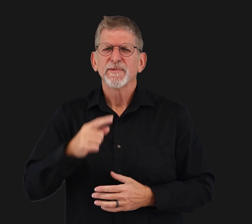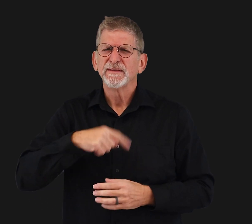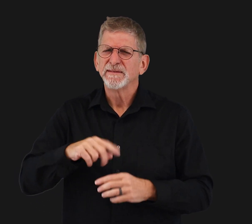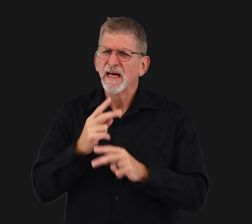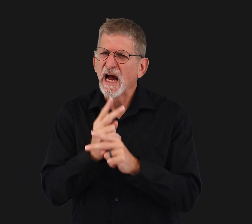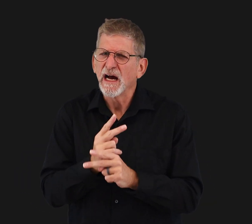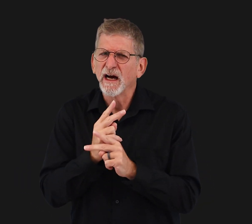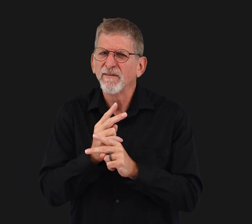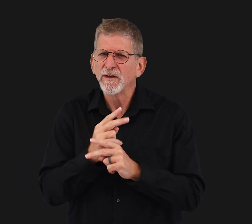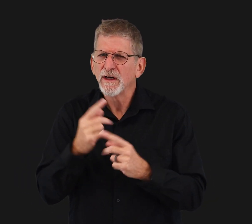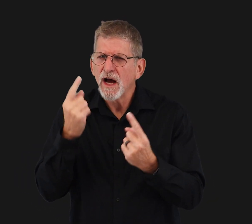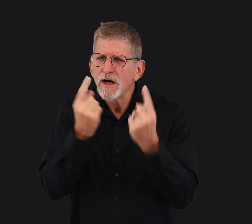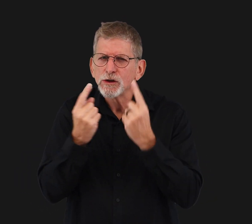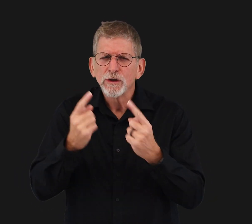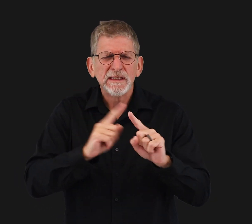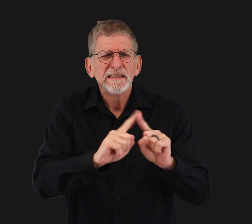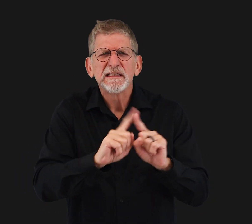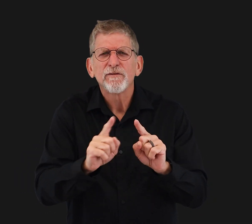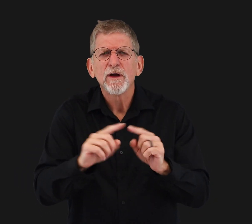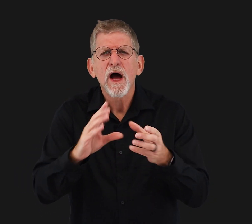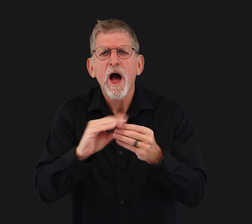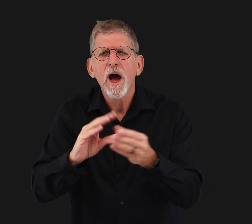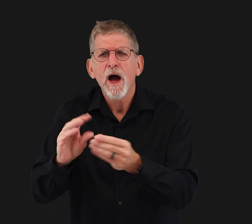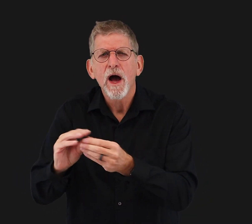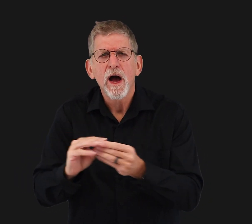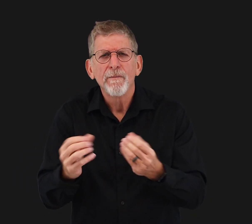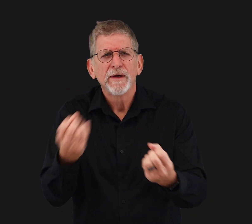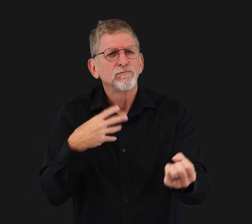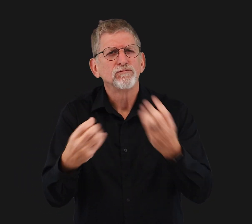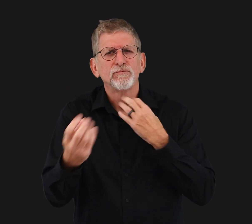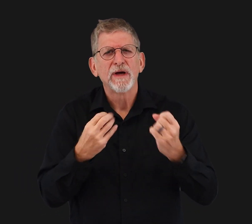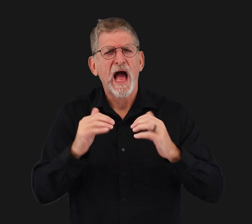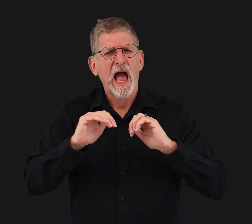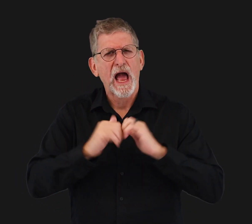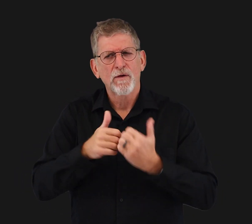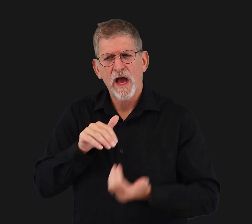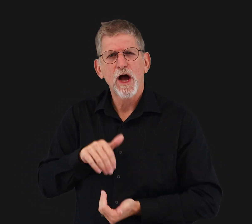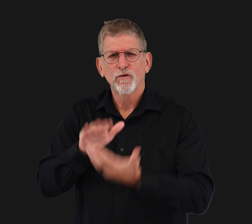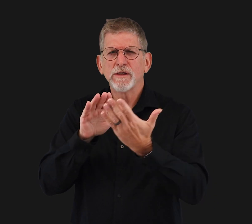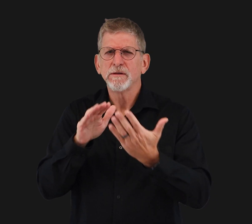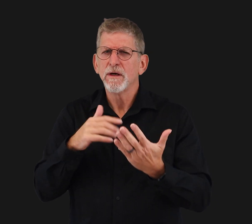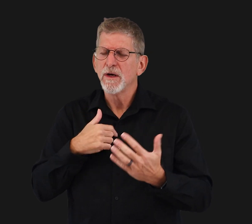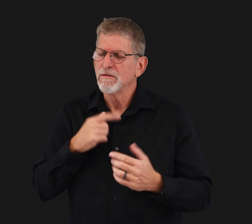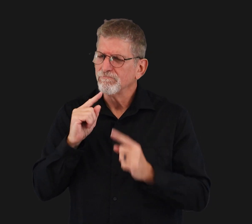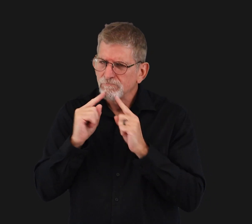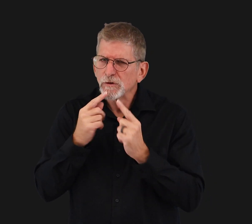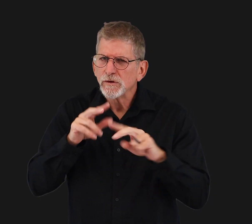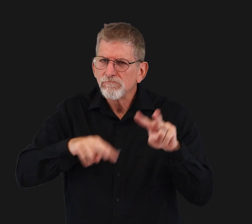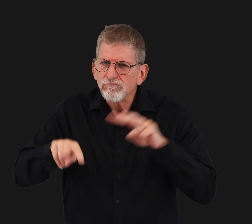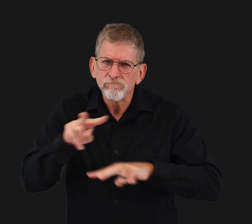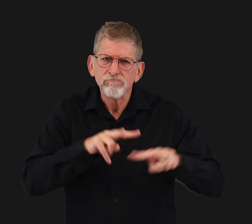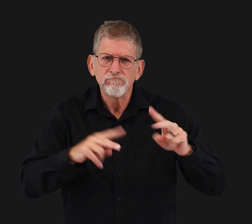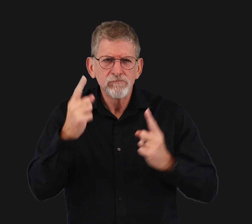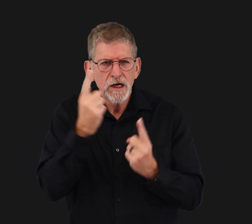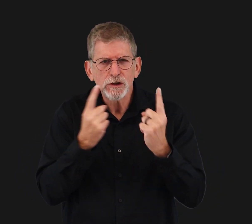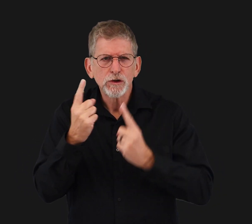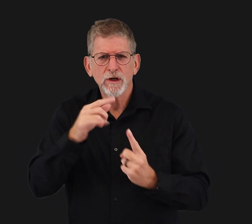We are carefully considering all the comments we received and how best to address them.